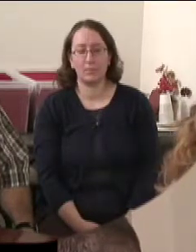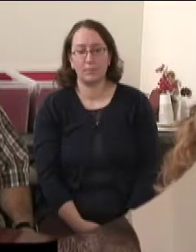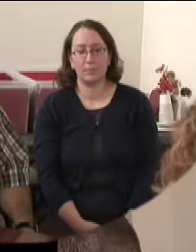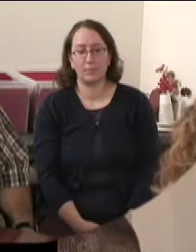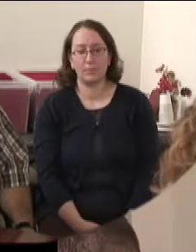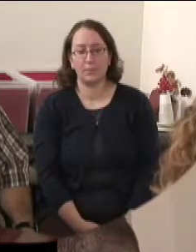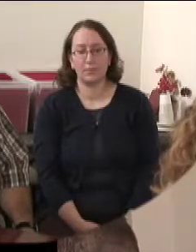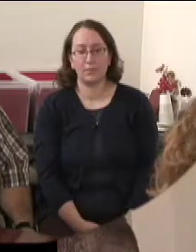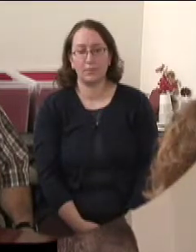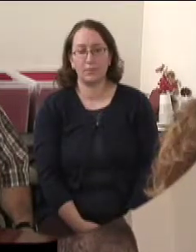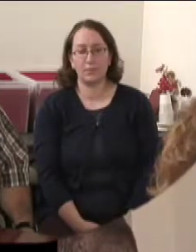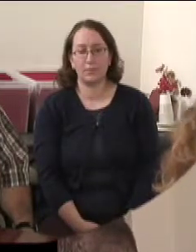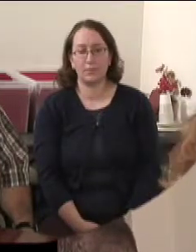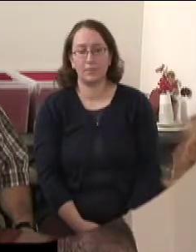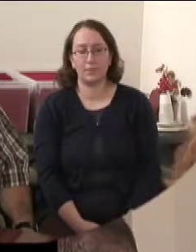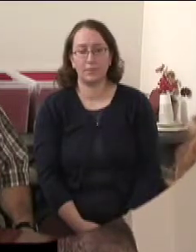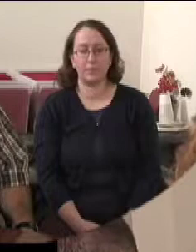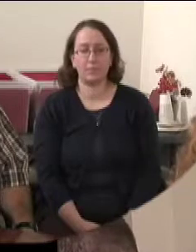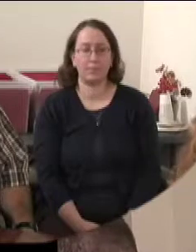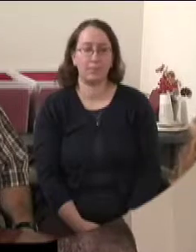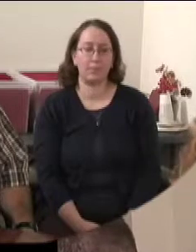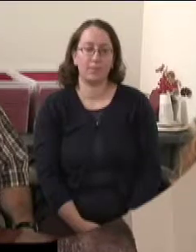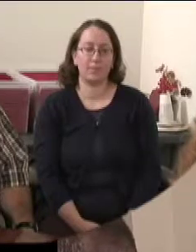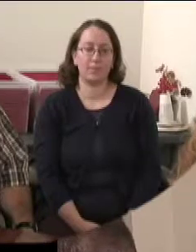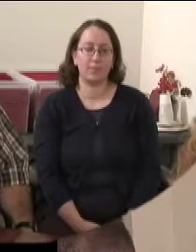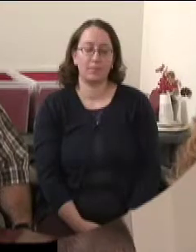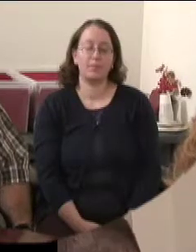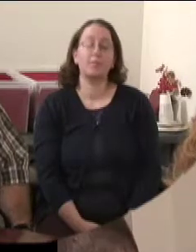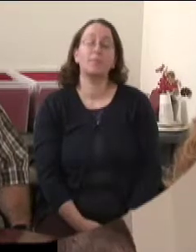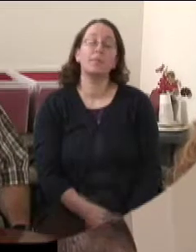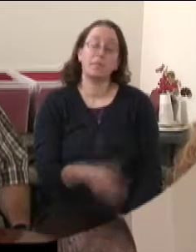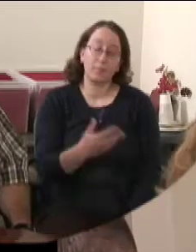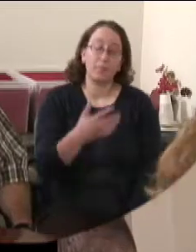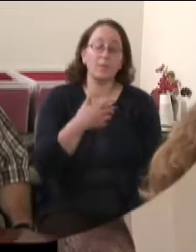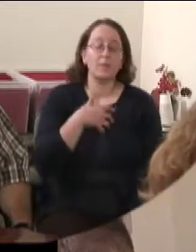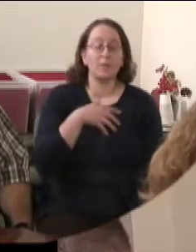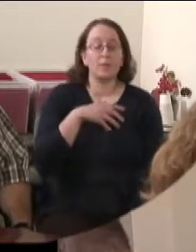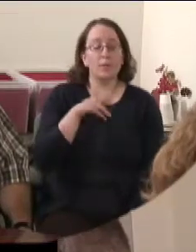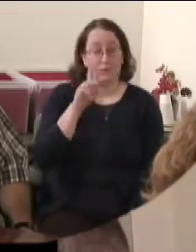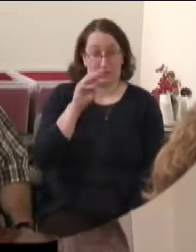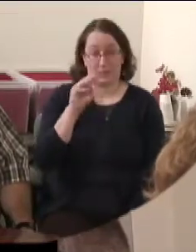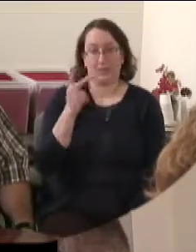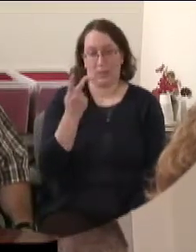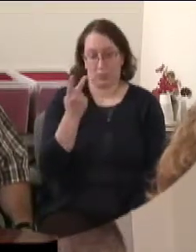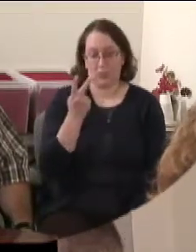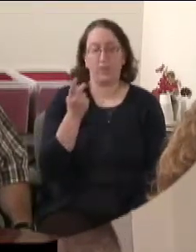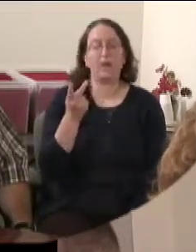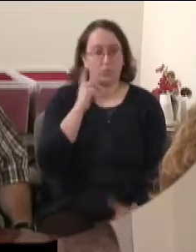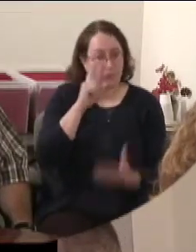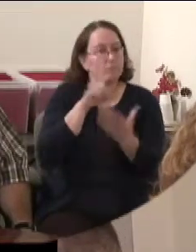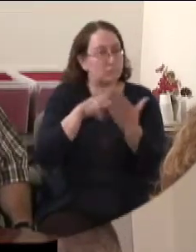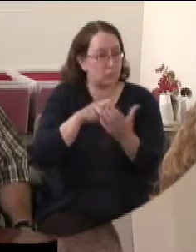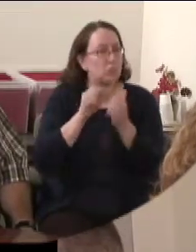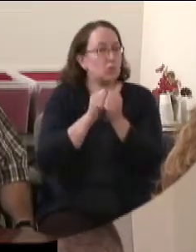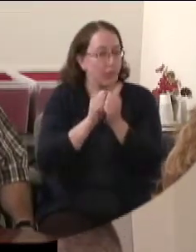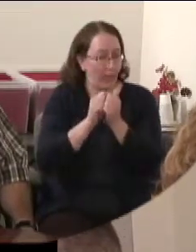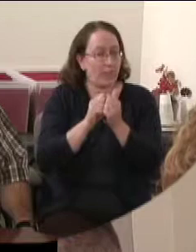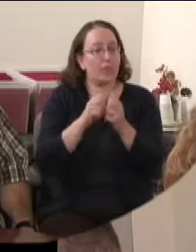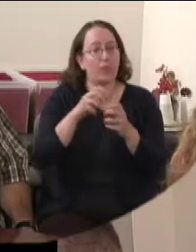in regards to her becoming a graphic designer. Steven: Well, we did look into that together,